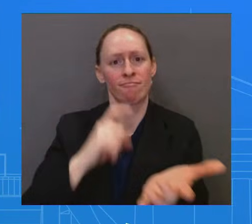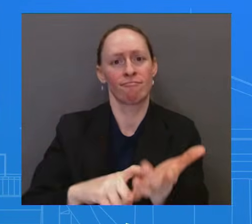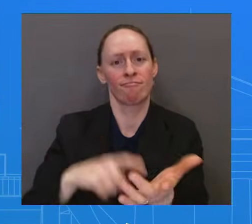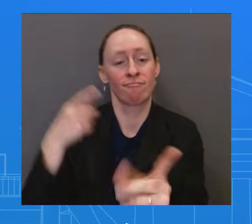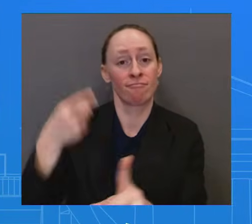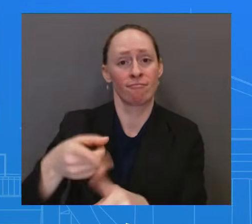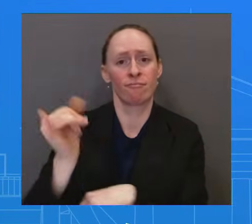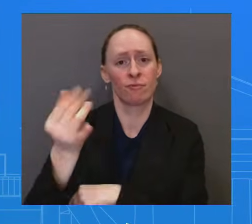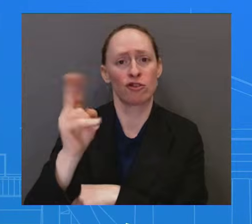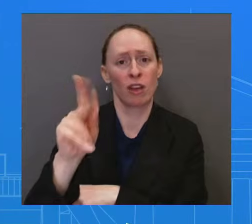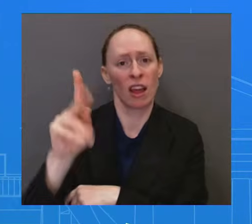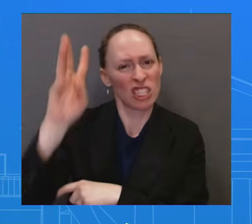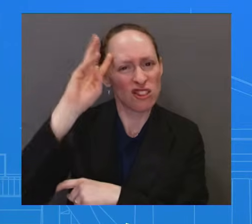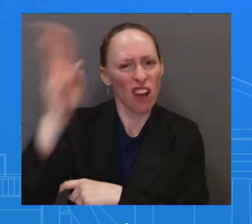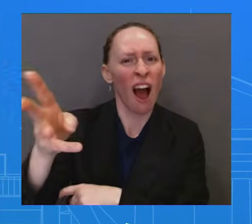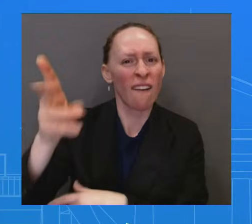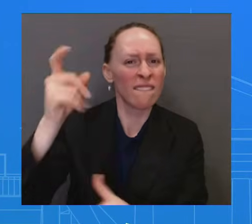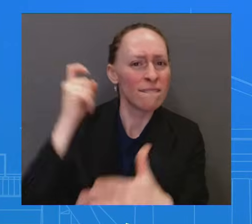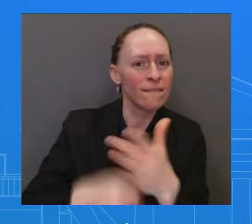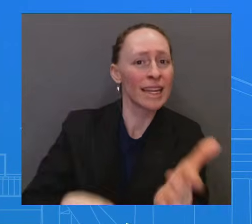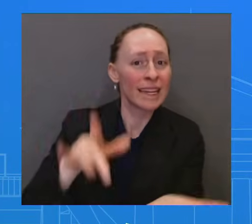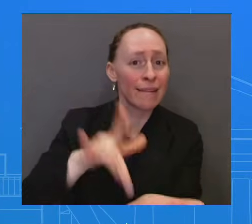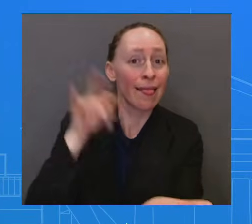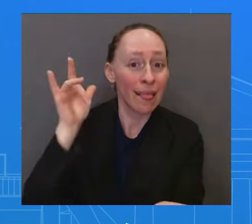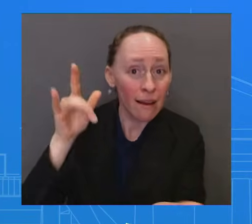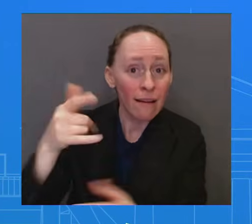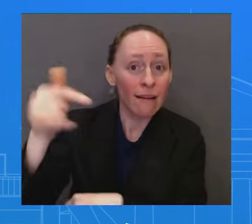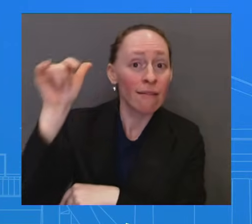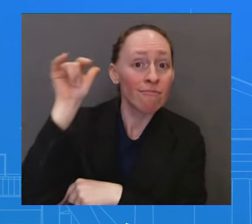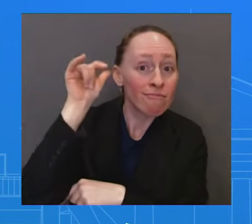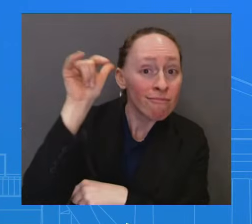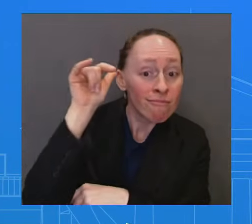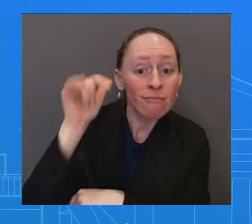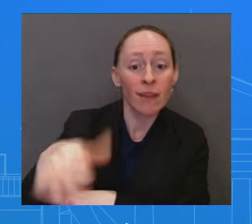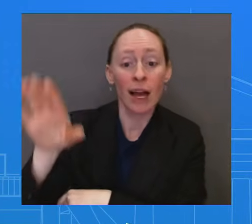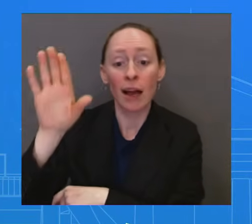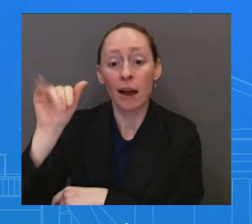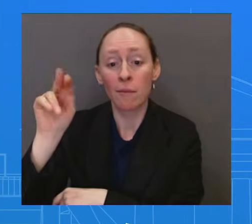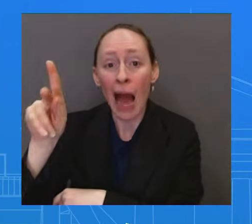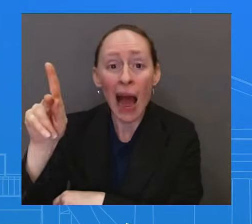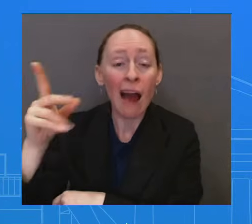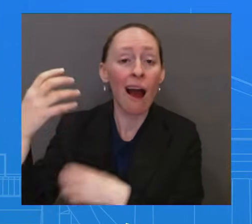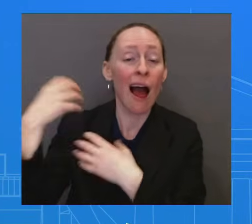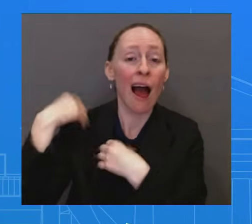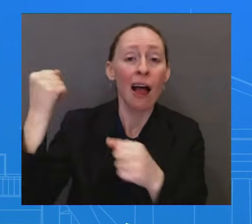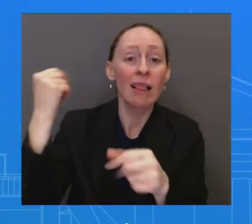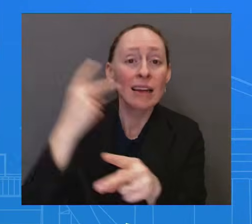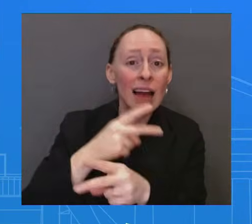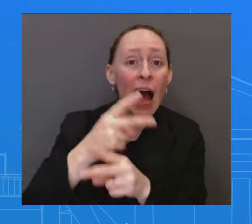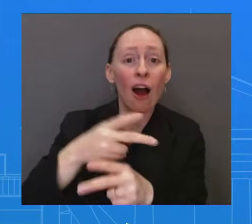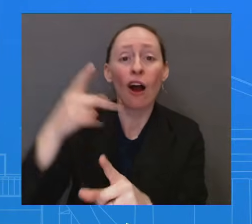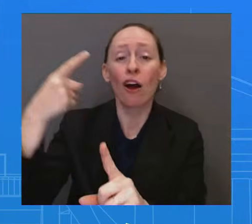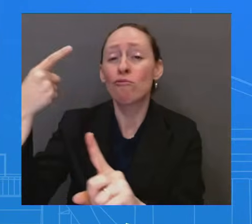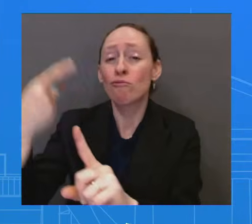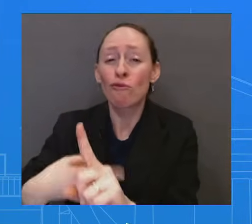and apartment rentals. That work is saving Americans billions -- billions of dollars each year.